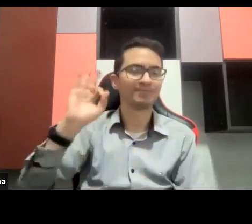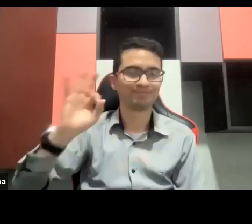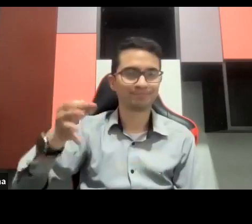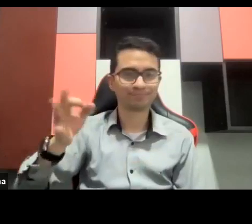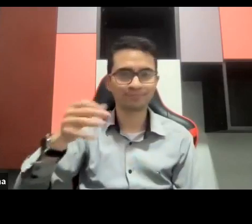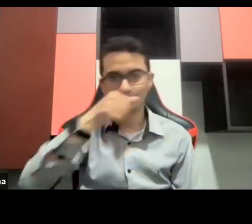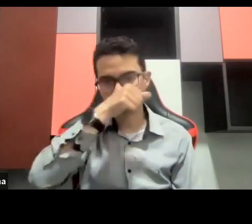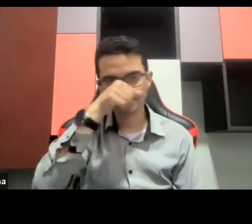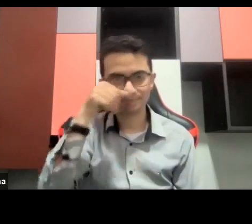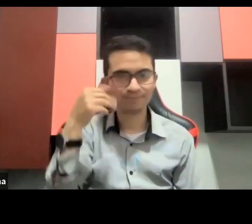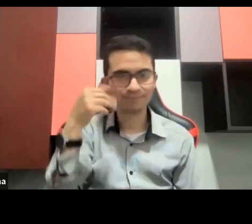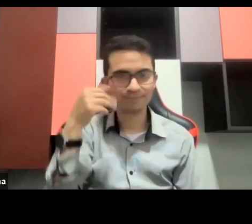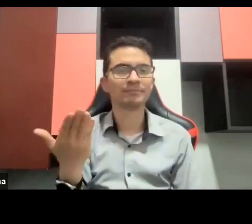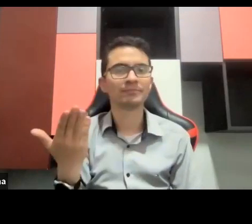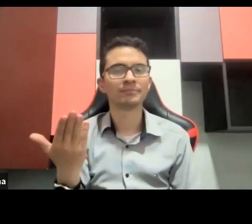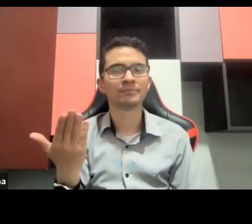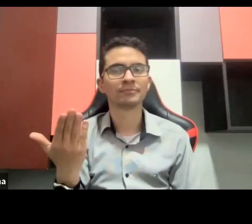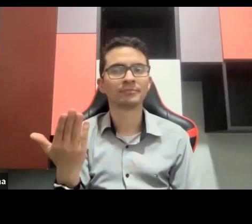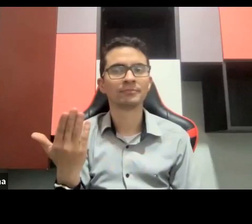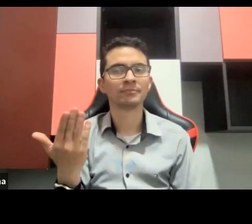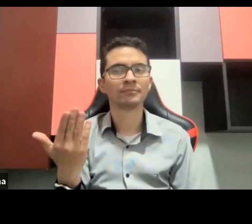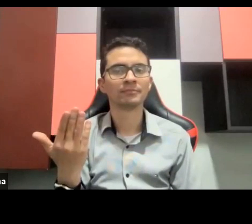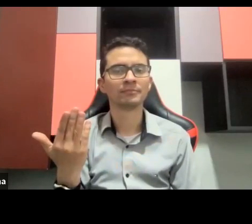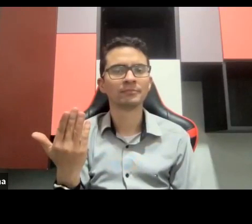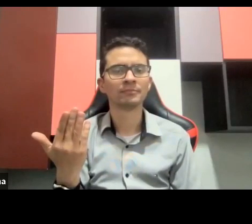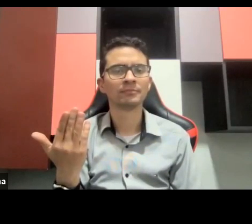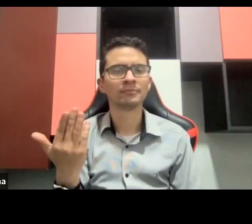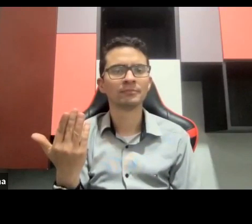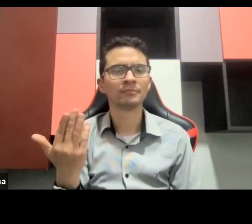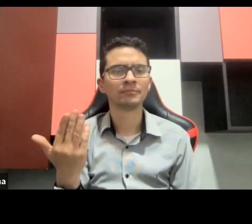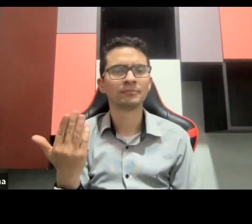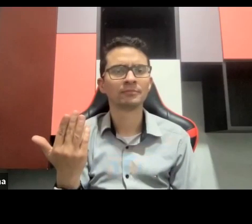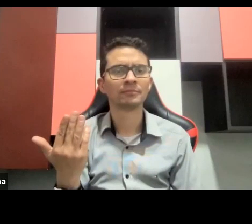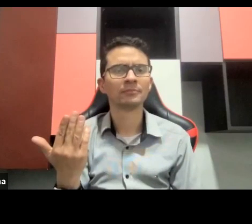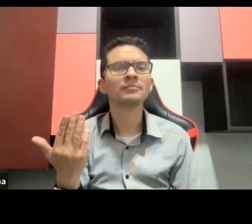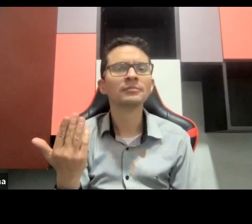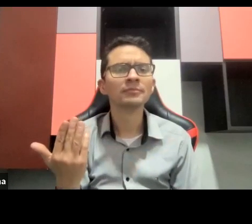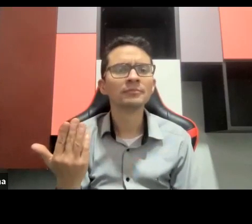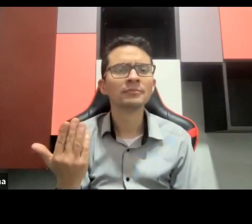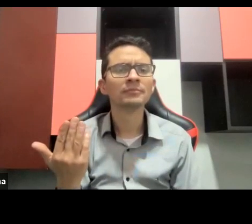technology. you know. a real since, since we have